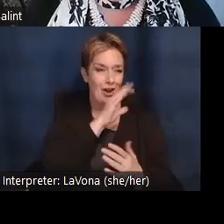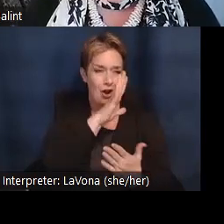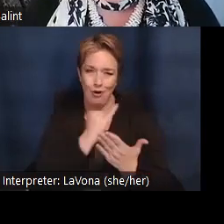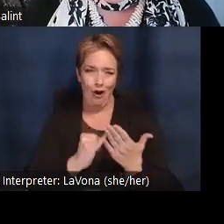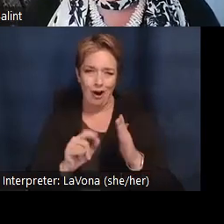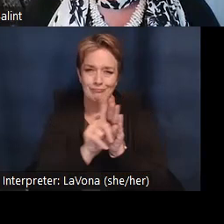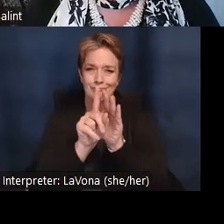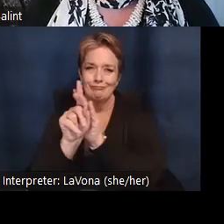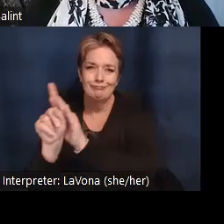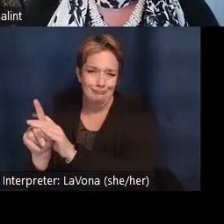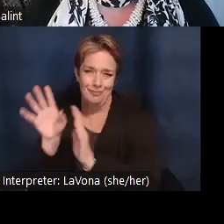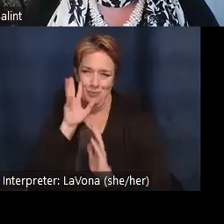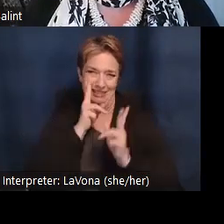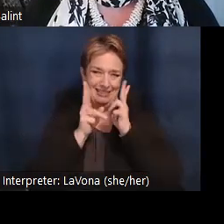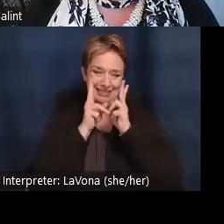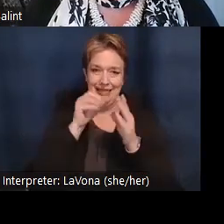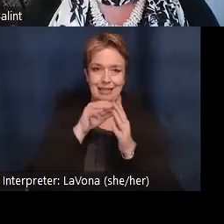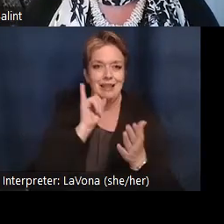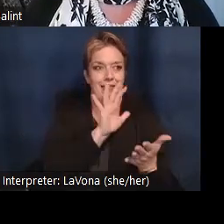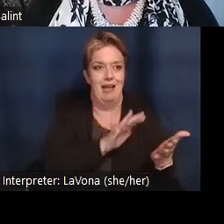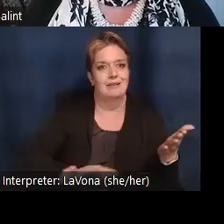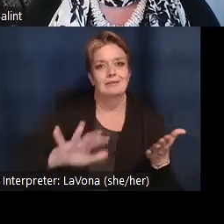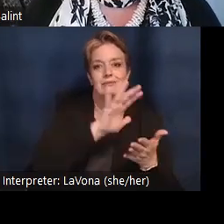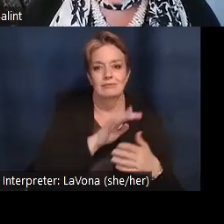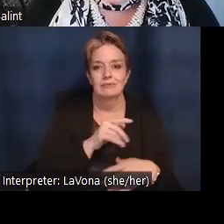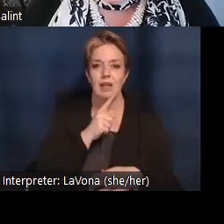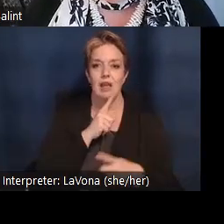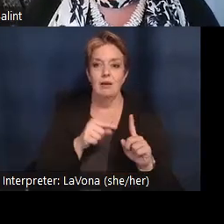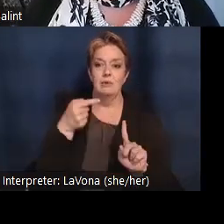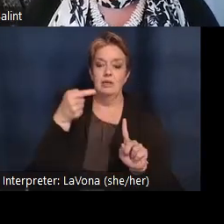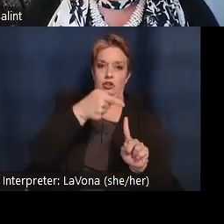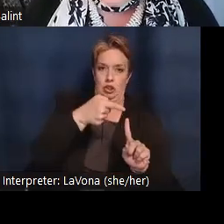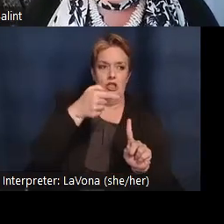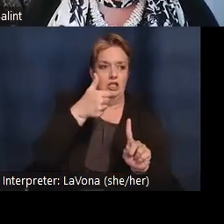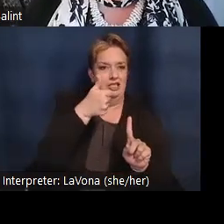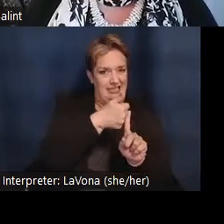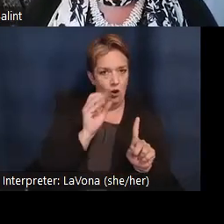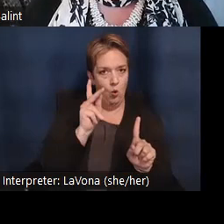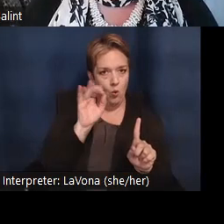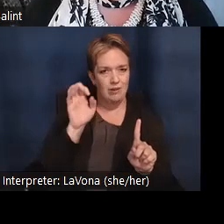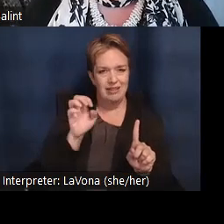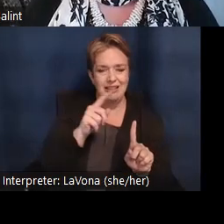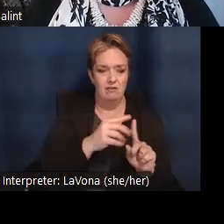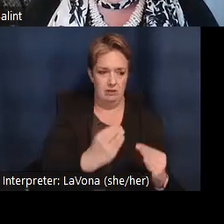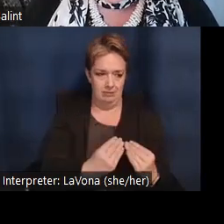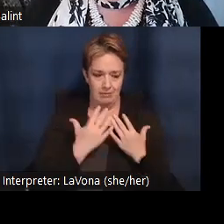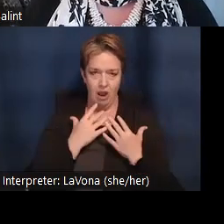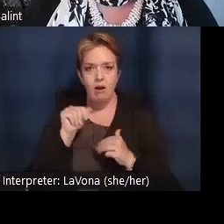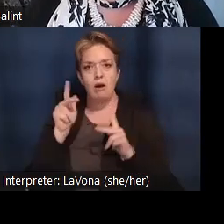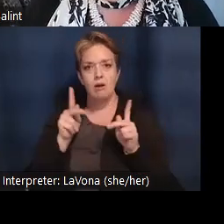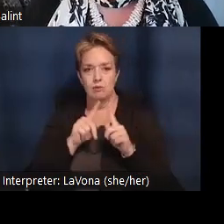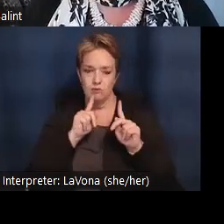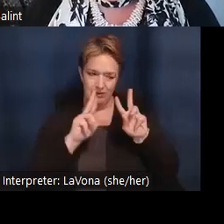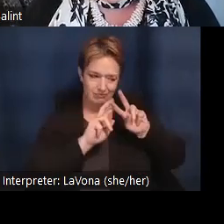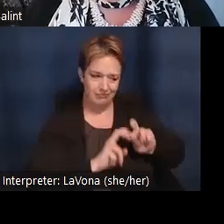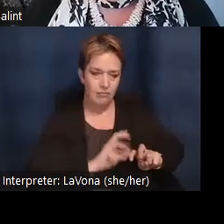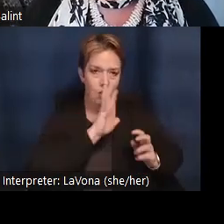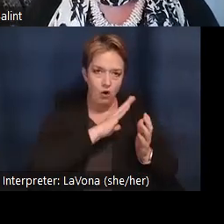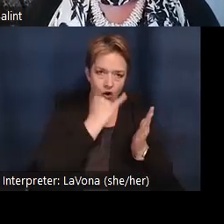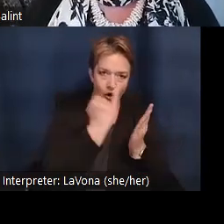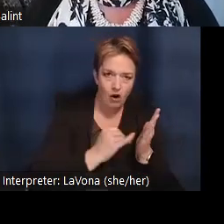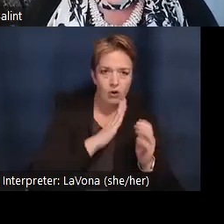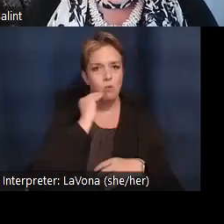This artist is both touchdown and lodestone, a magnet for continuous exploration of her life, her art, her home, her evolution.